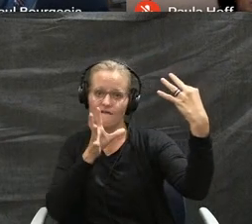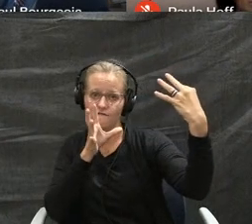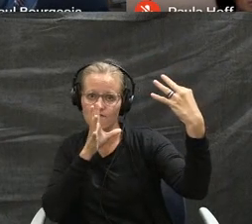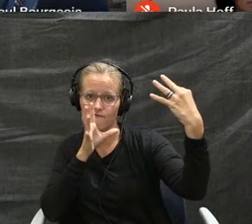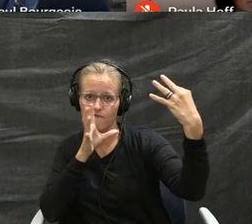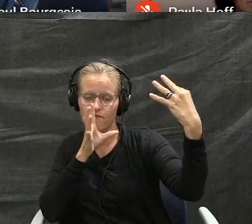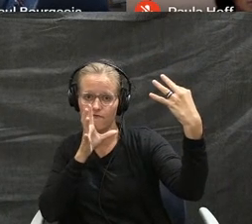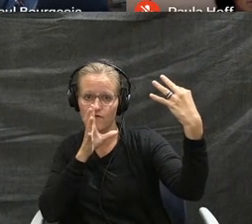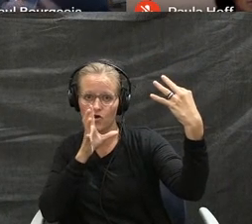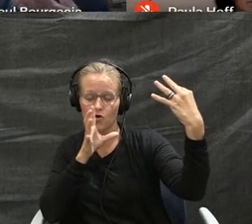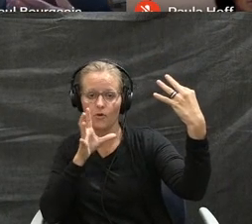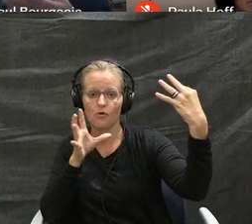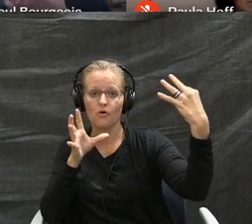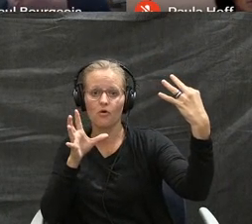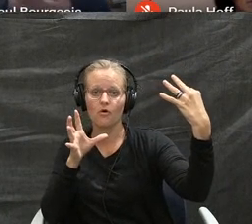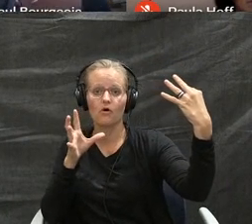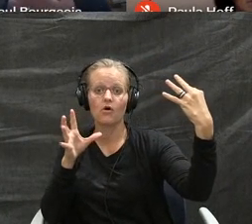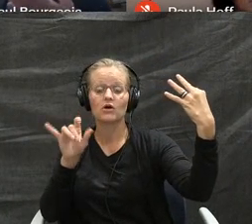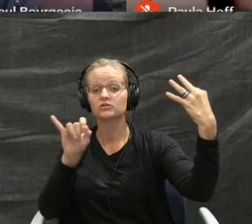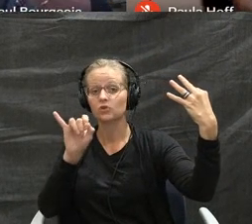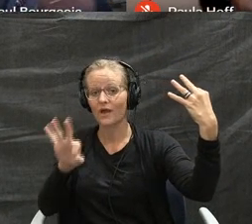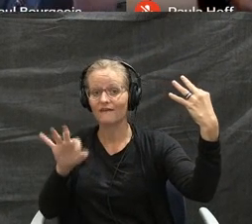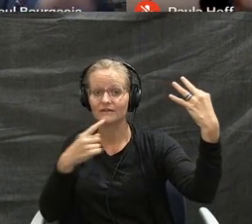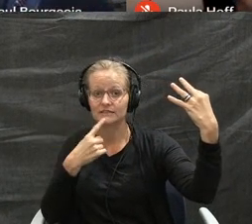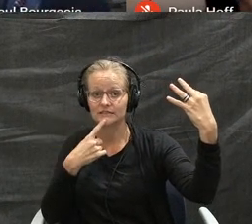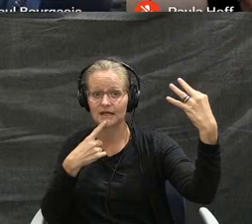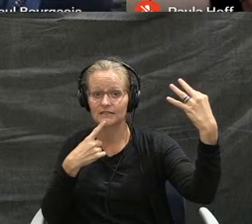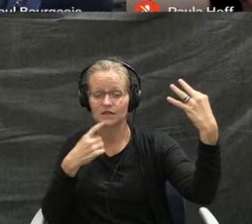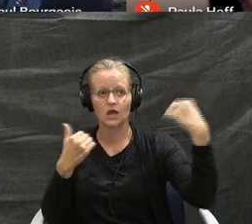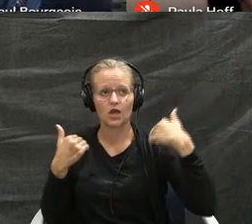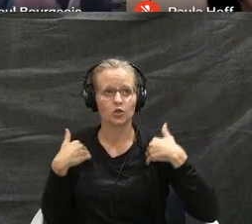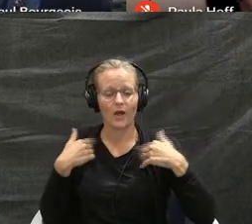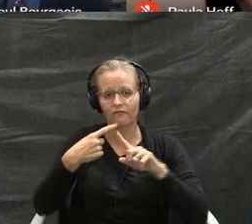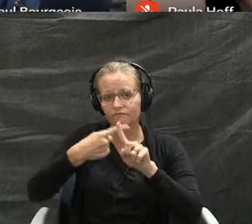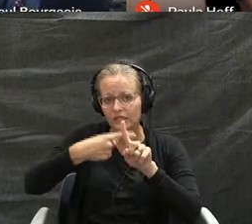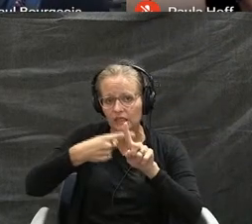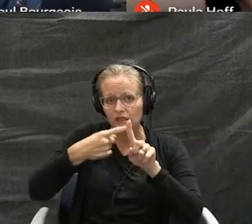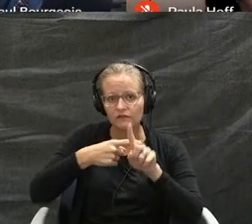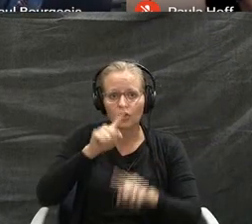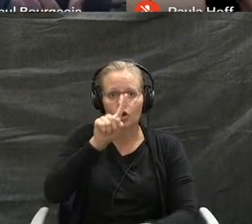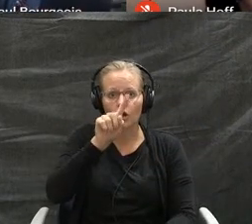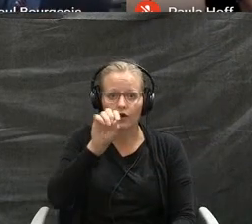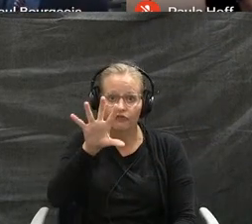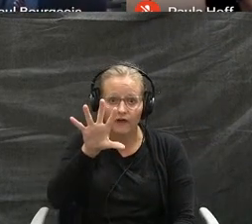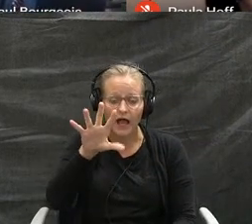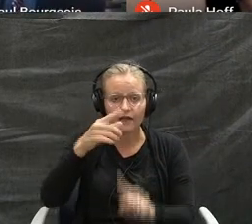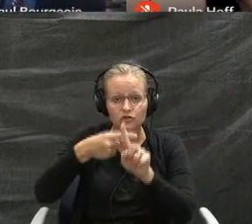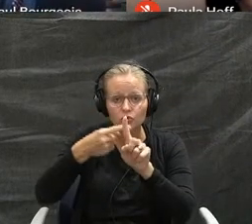can hear. So if it says oh you have a fever of 100 degrees or 105 degrees or 103 degrees,